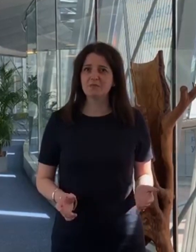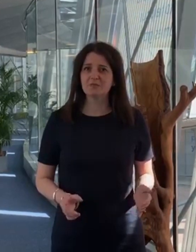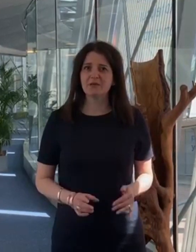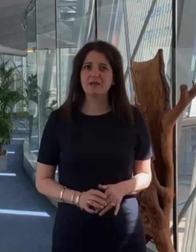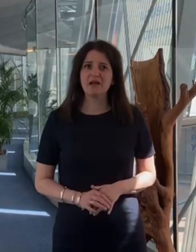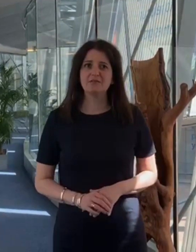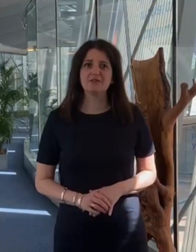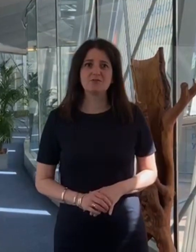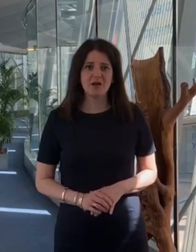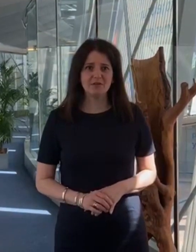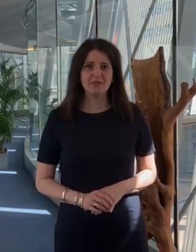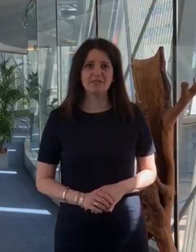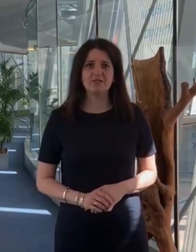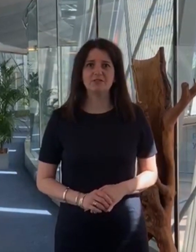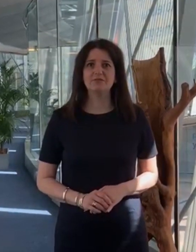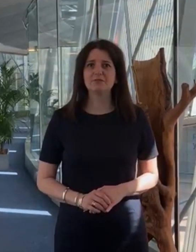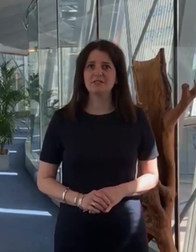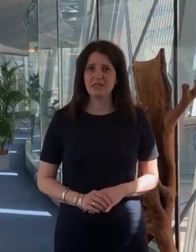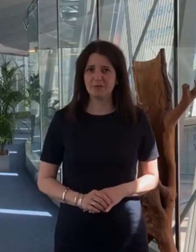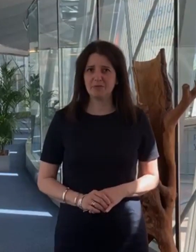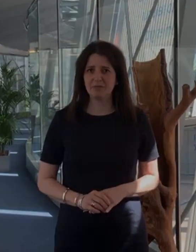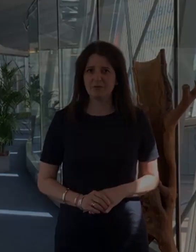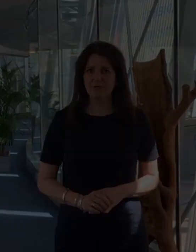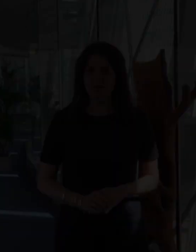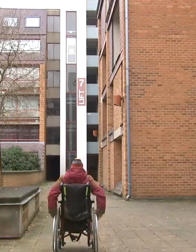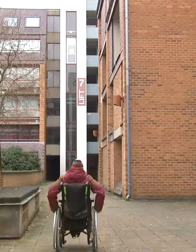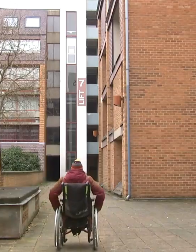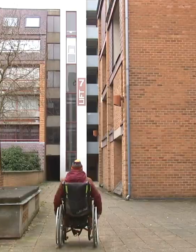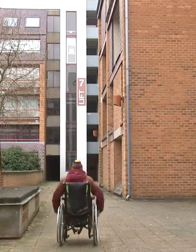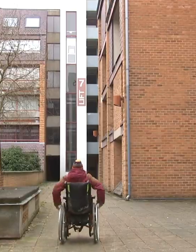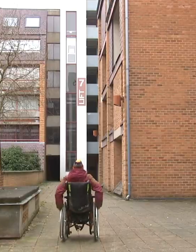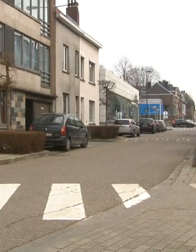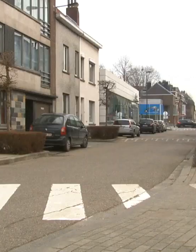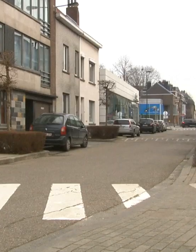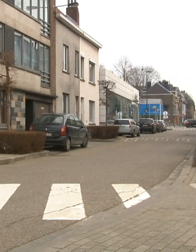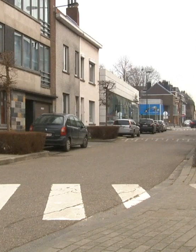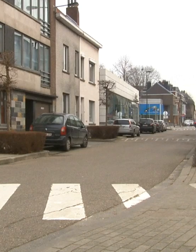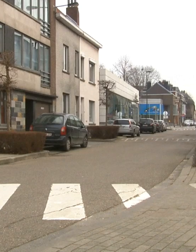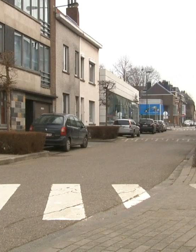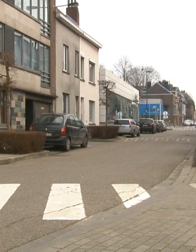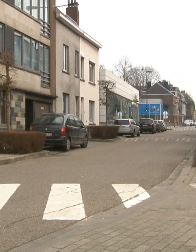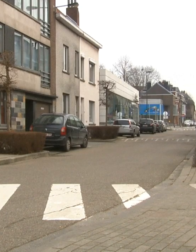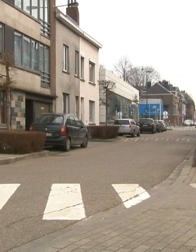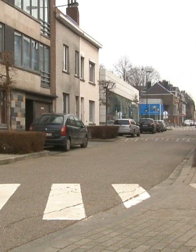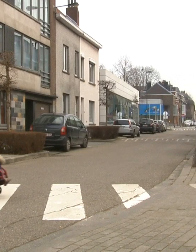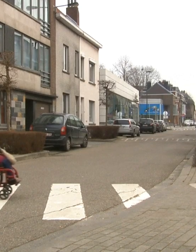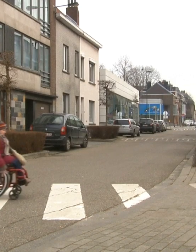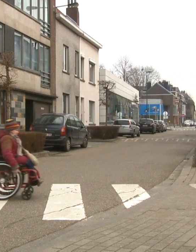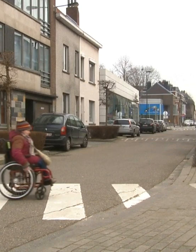that helps make life and travelling easier for disabled people . Members of the group have been key in assuring the EU funds increasingly take